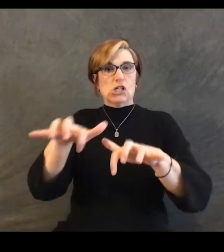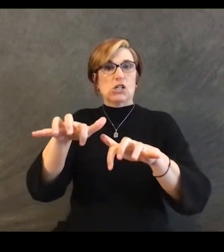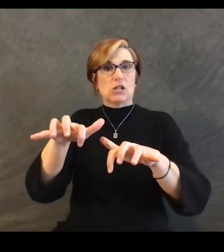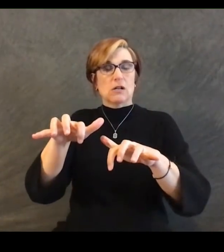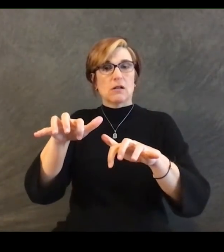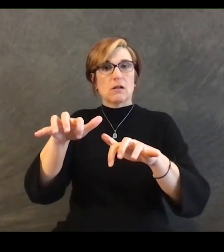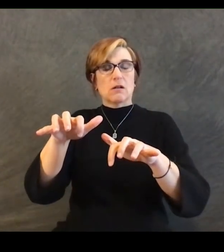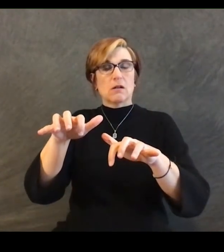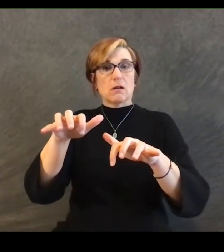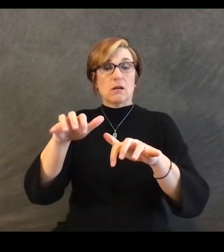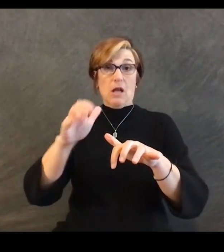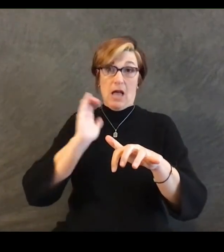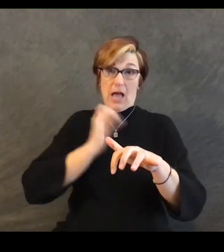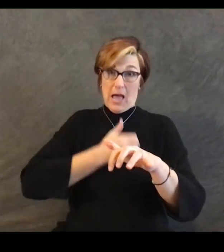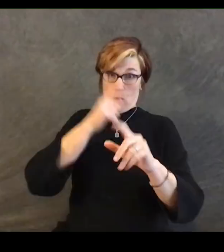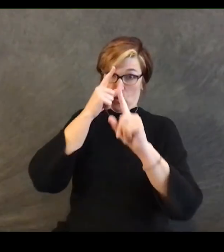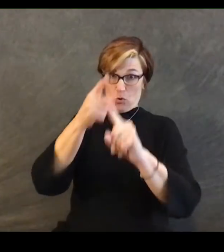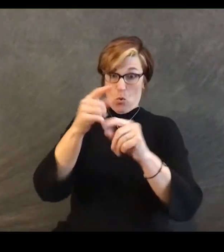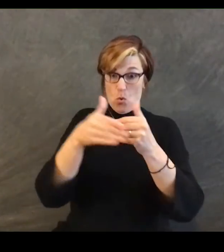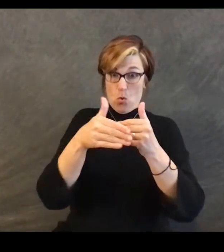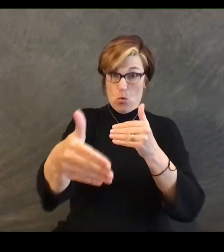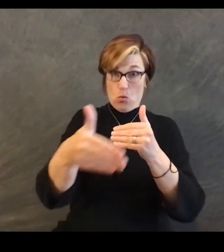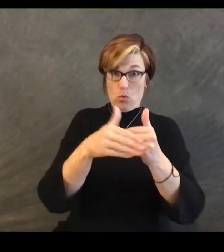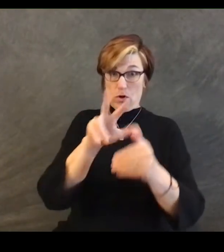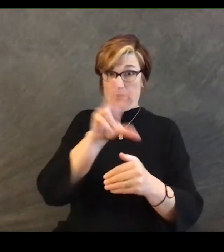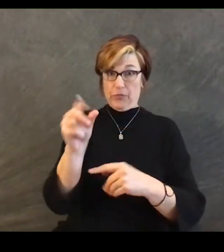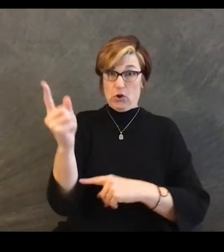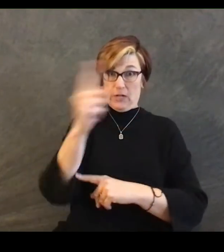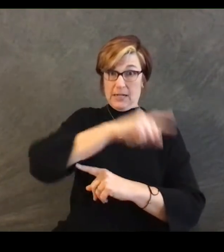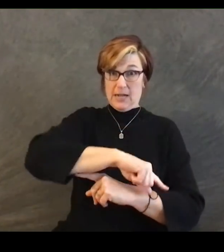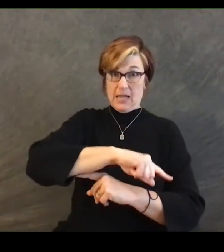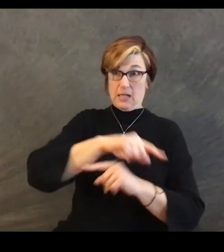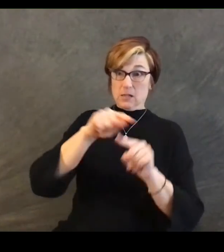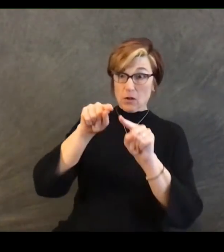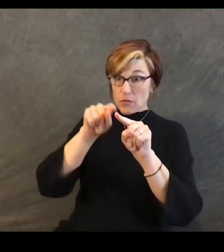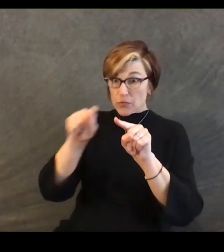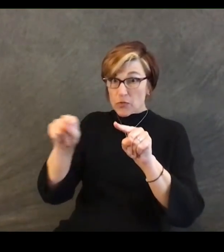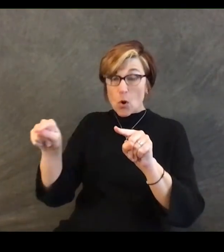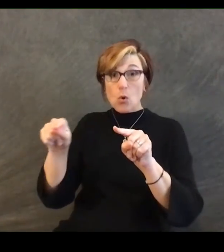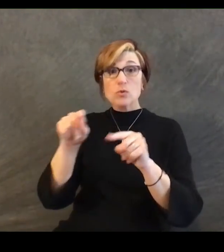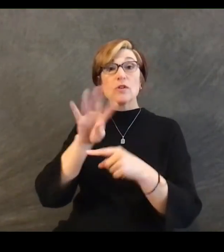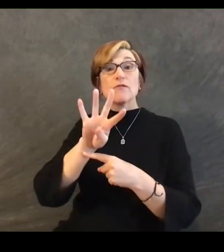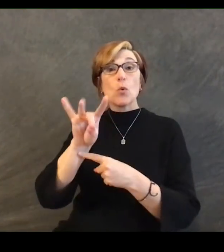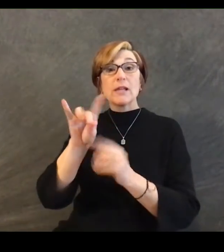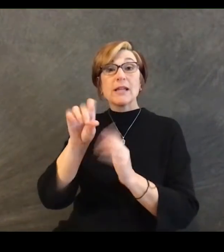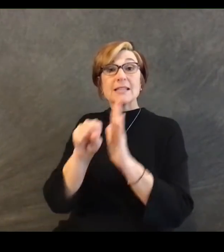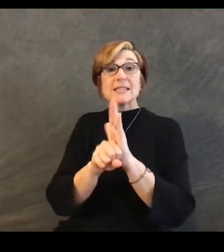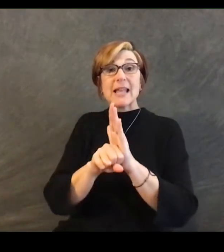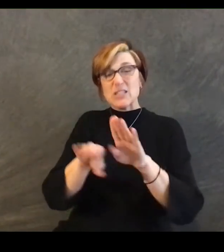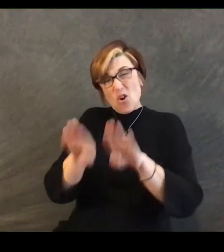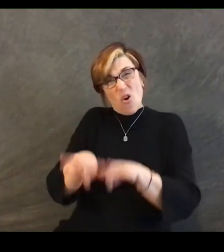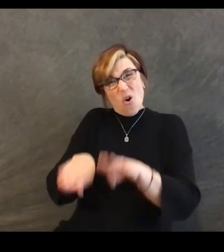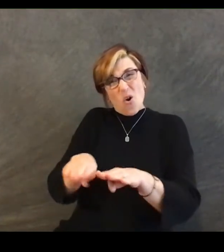dey's is to ensure the states that you see the 48 across the bottom maintain